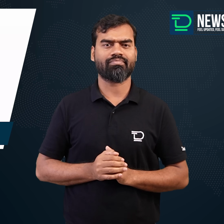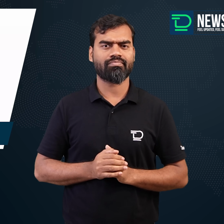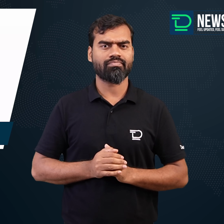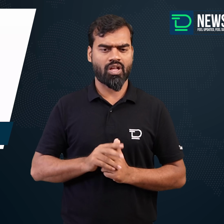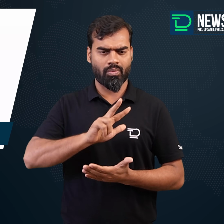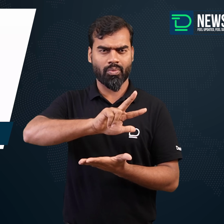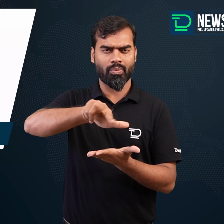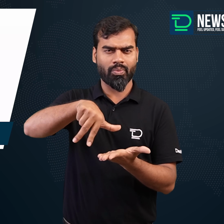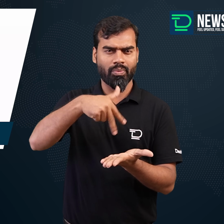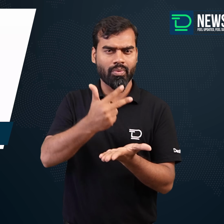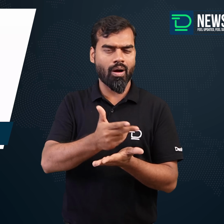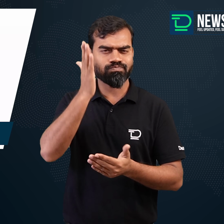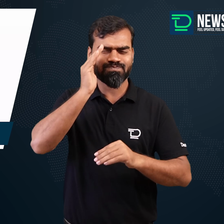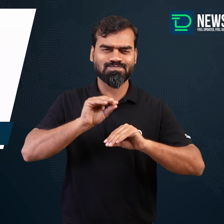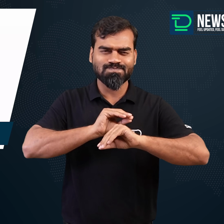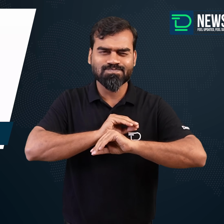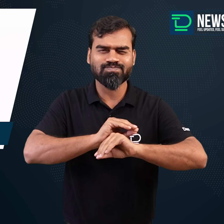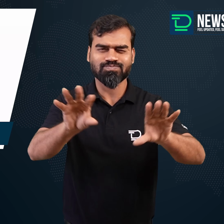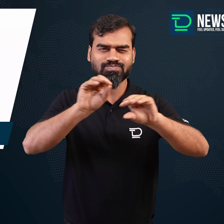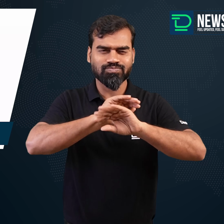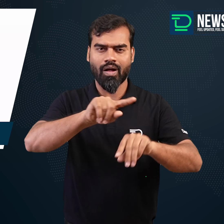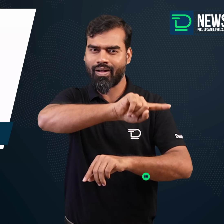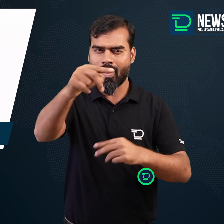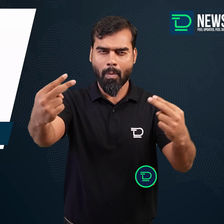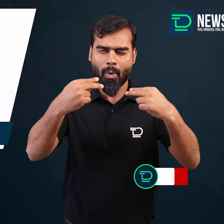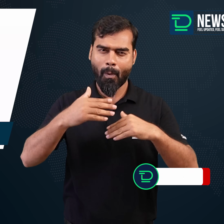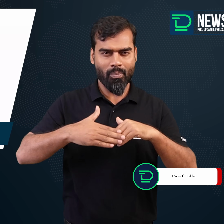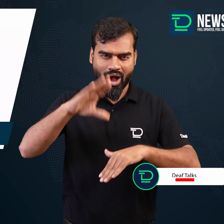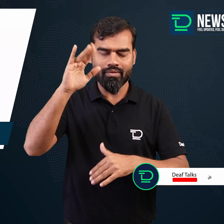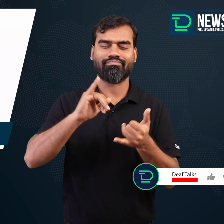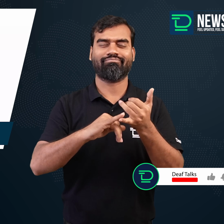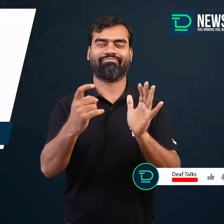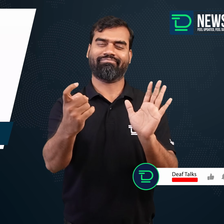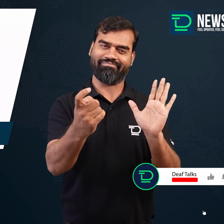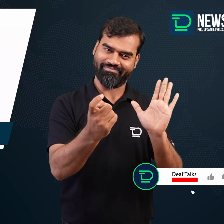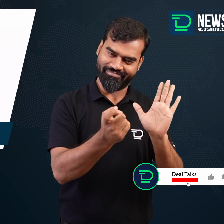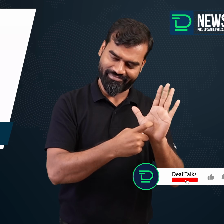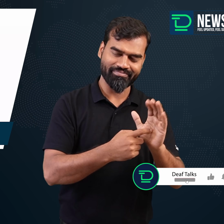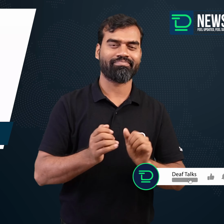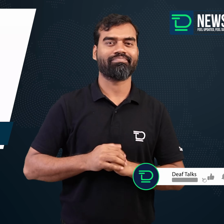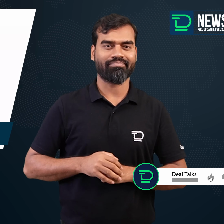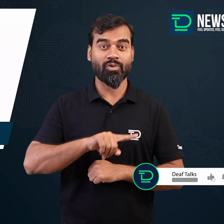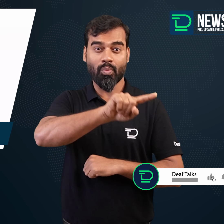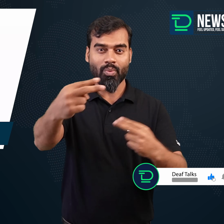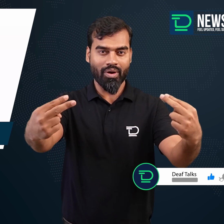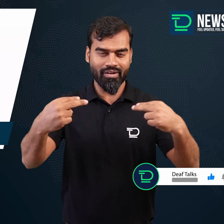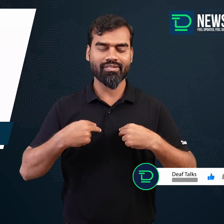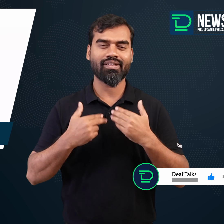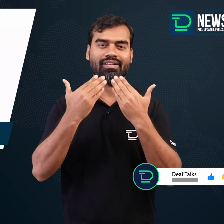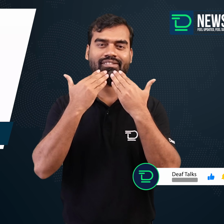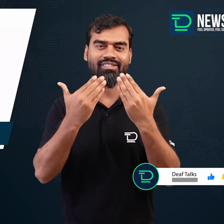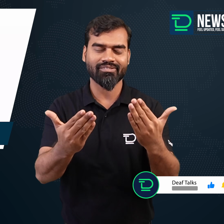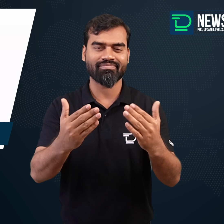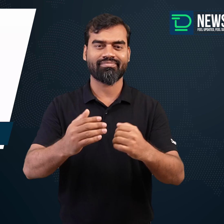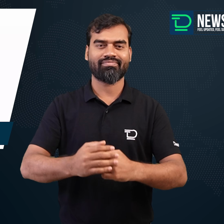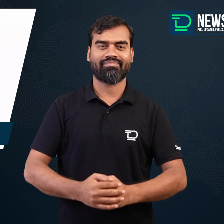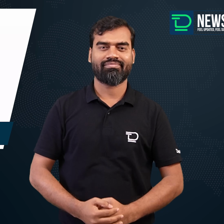Subscribe to Deaf Talks for more information, and thanks for watching.